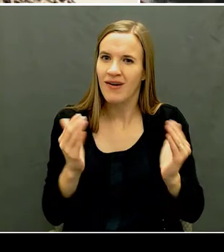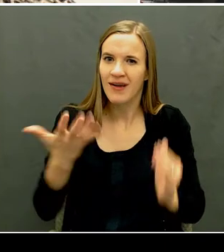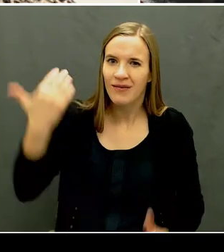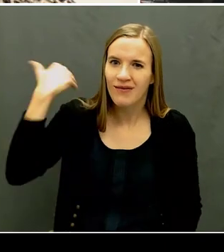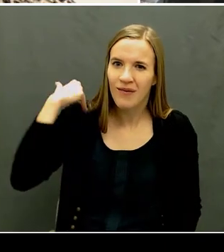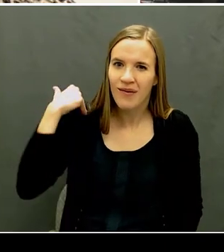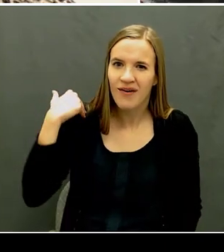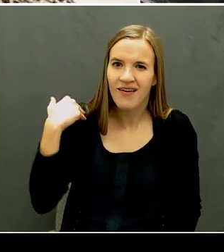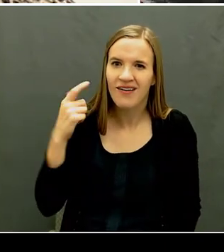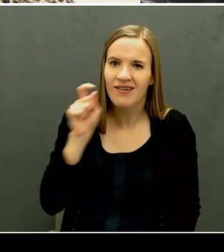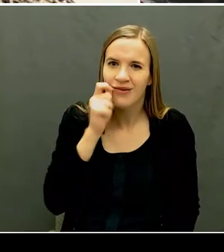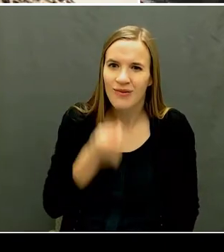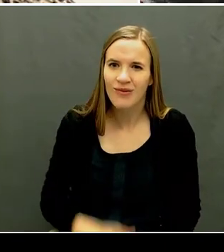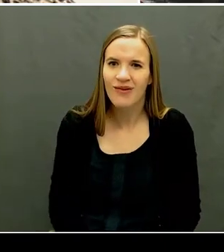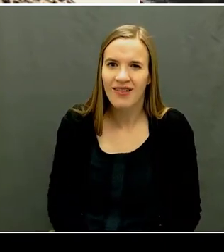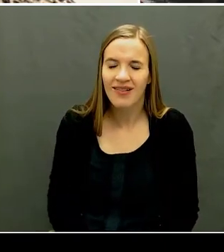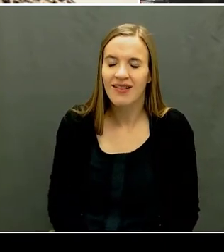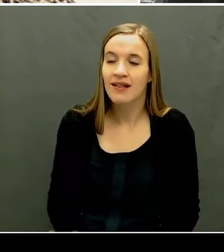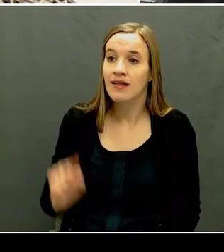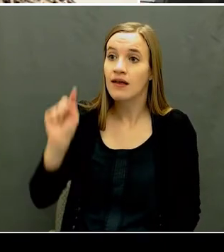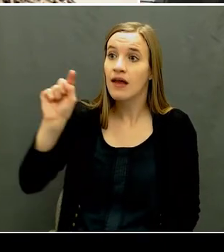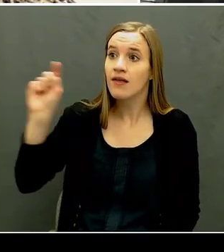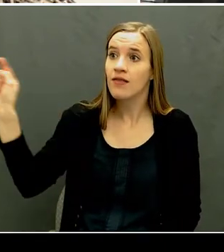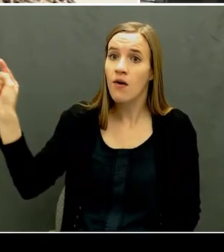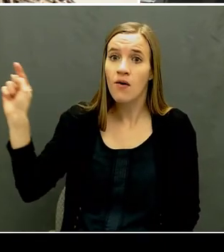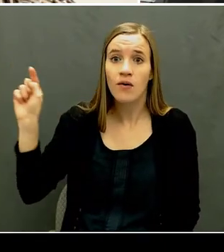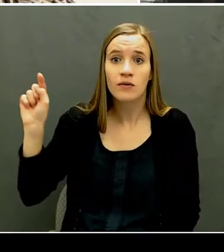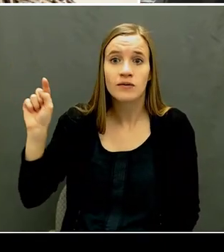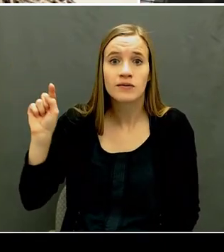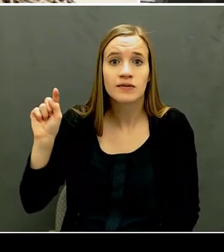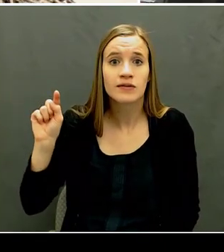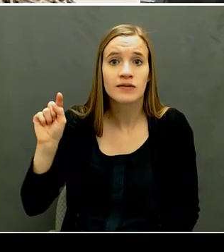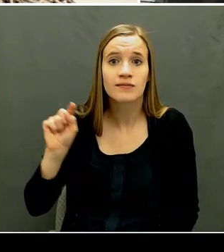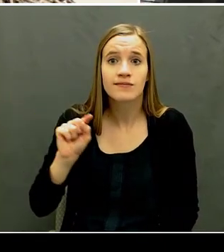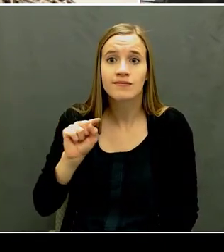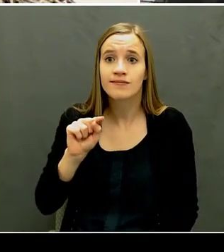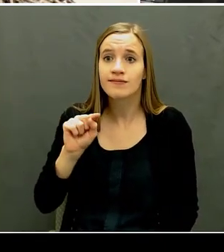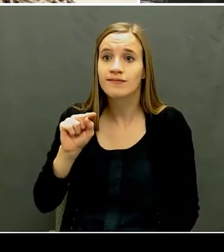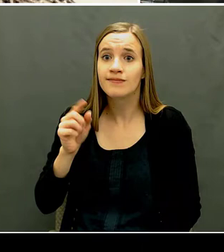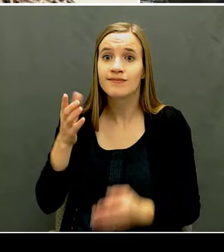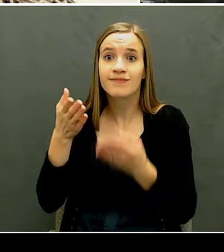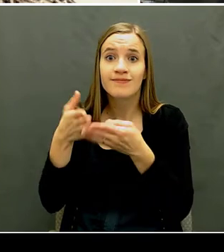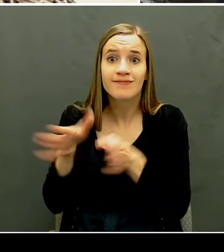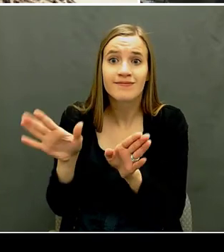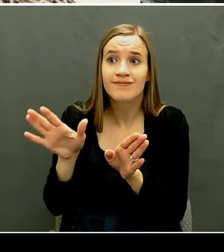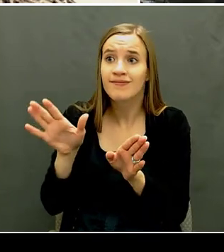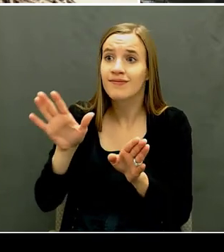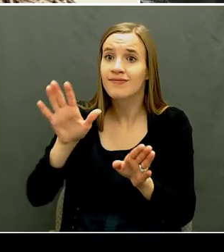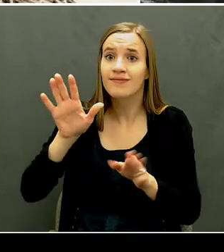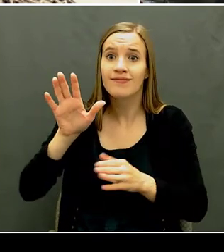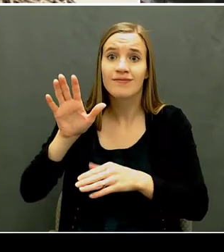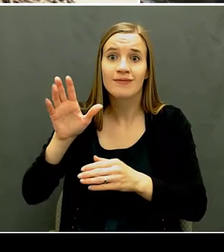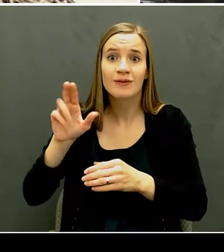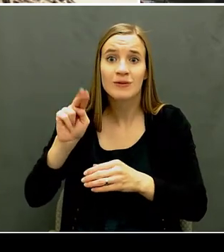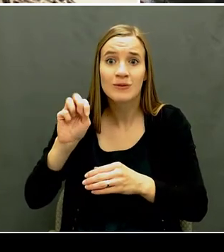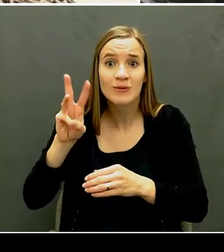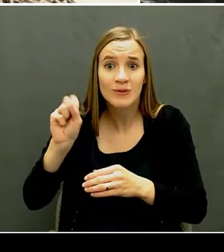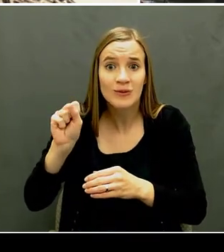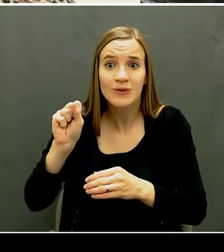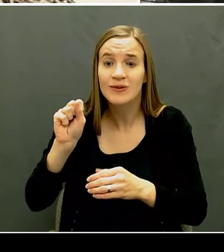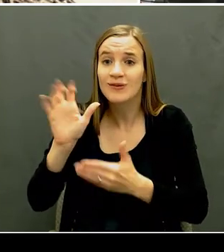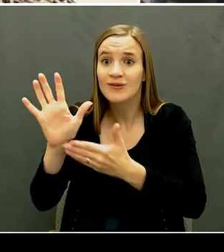for those, those platforms has been produced by disabled people. And you know, whether, whatever I